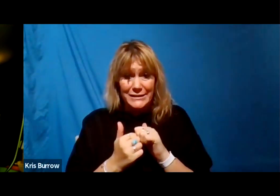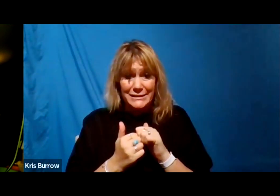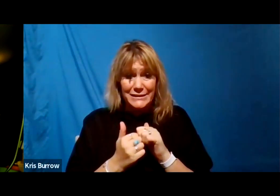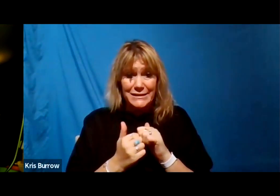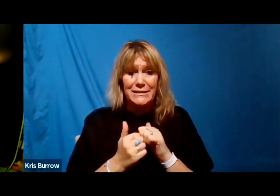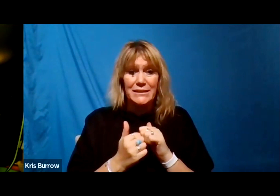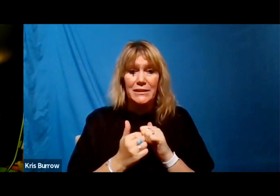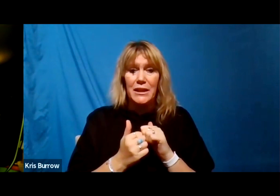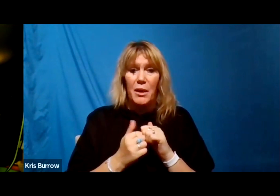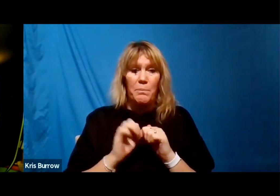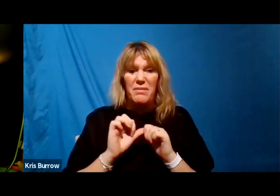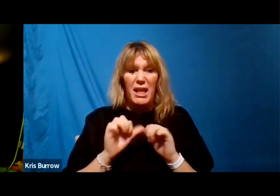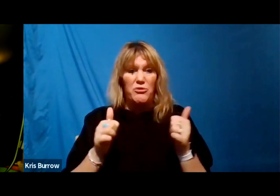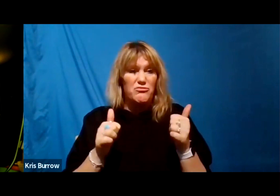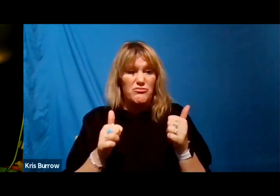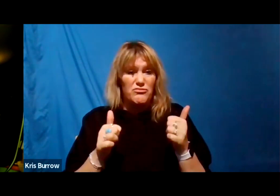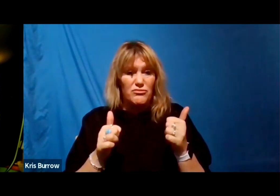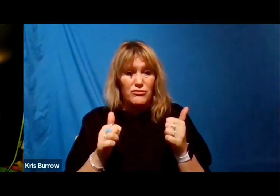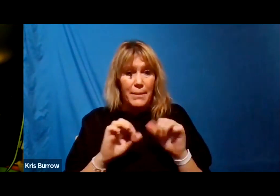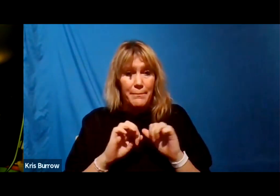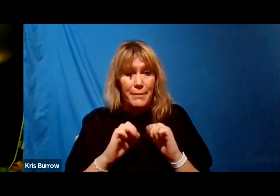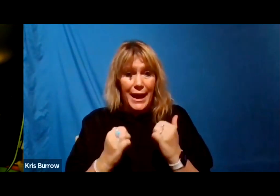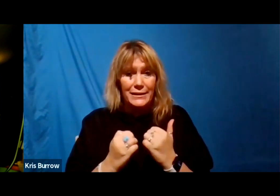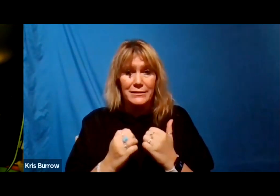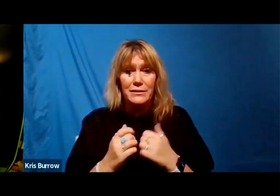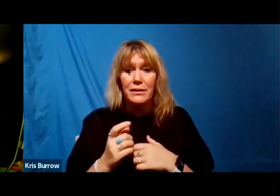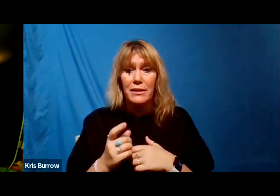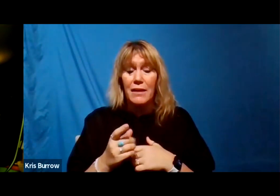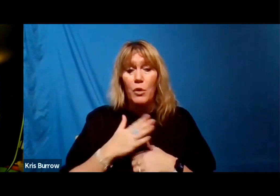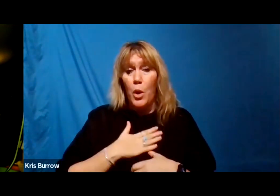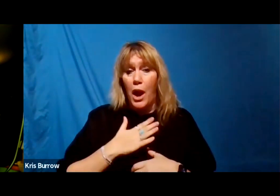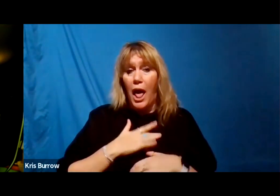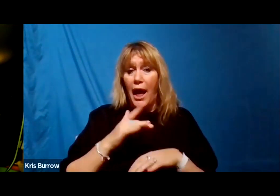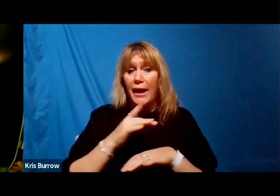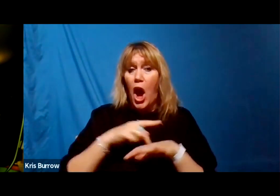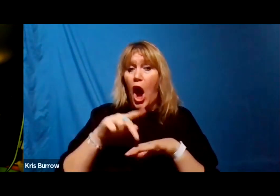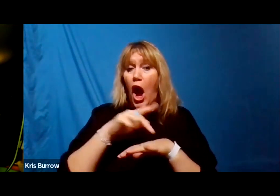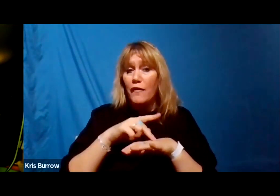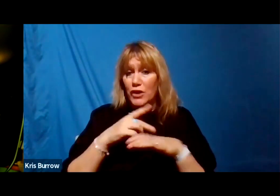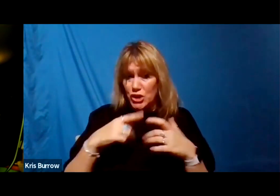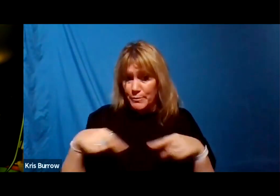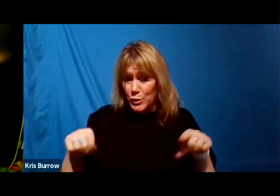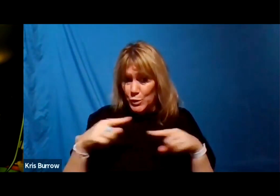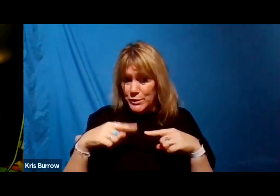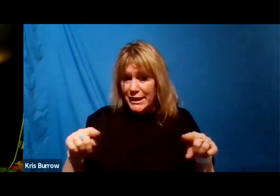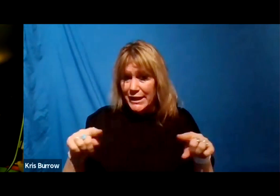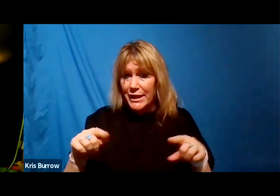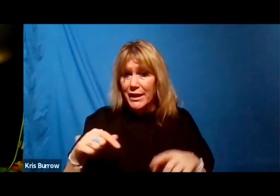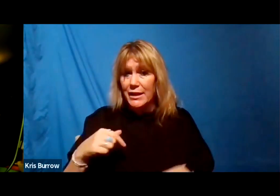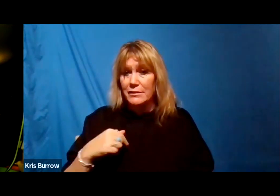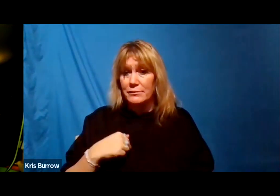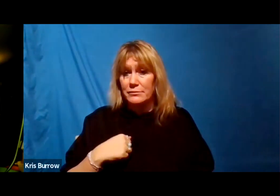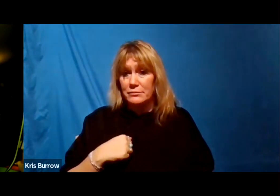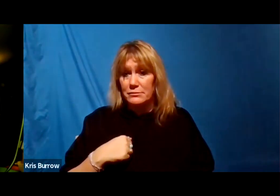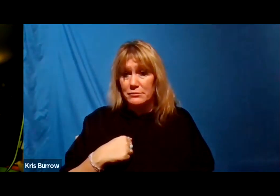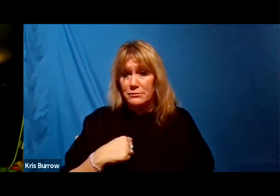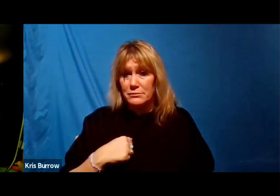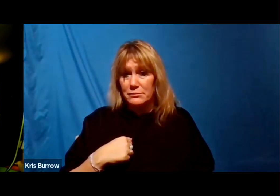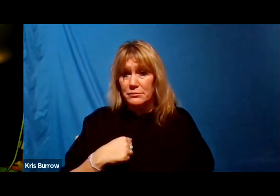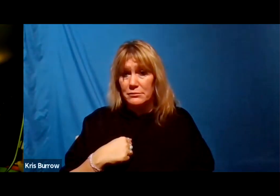Egyptian iconography and gold and black and huge, huge sort of lilac, purple